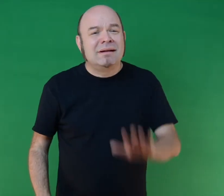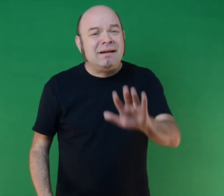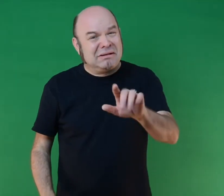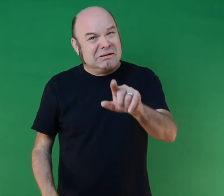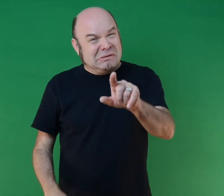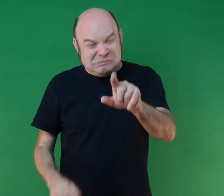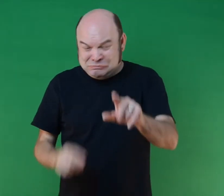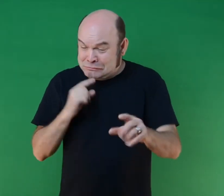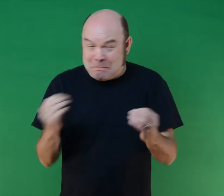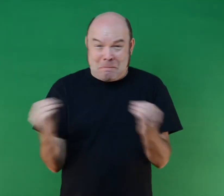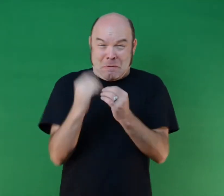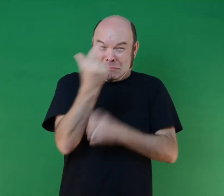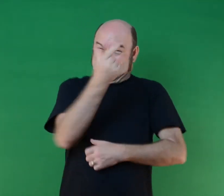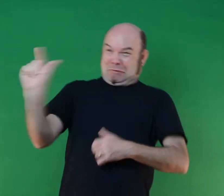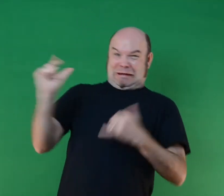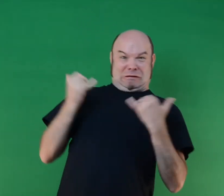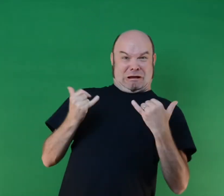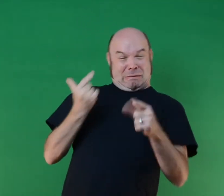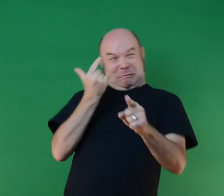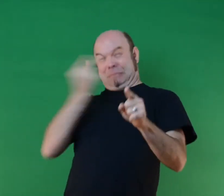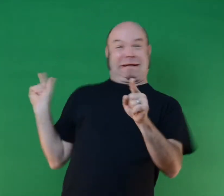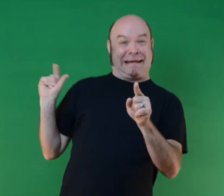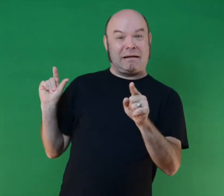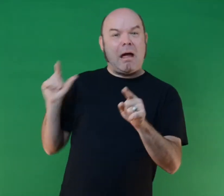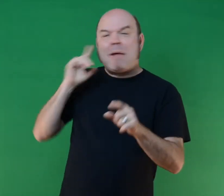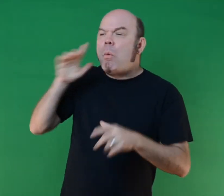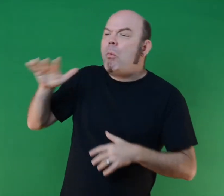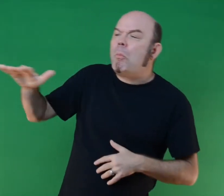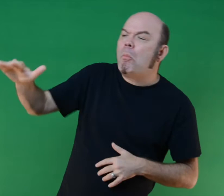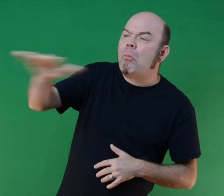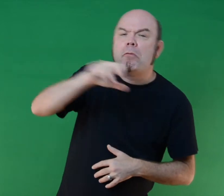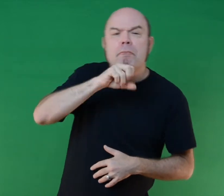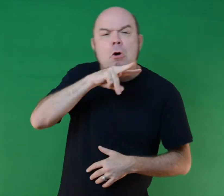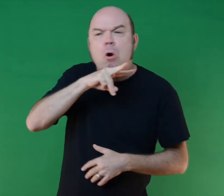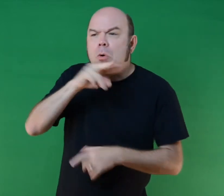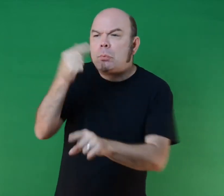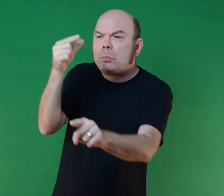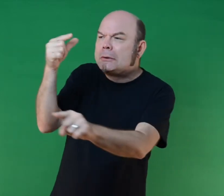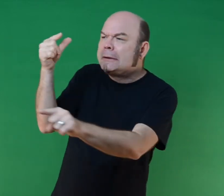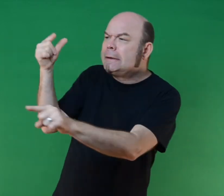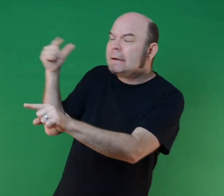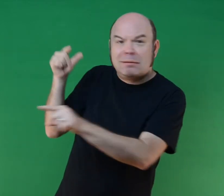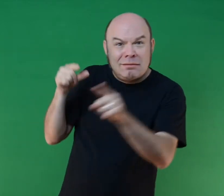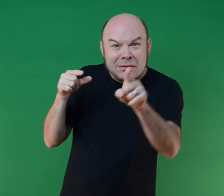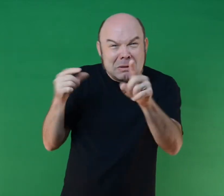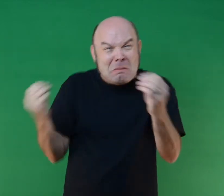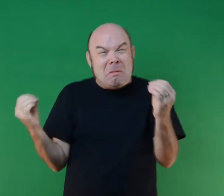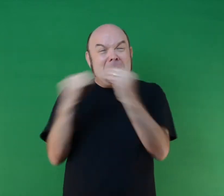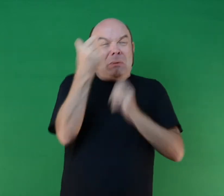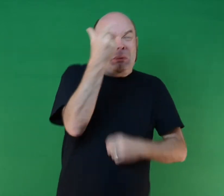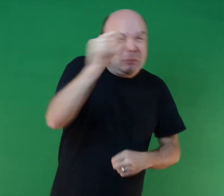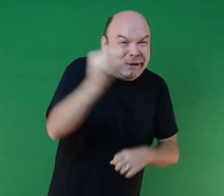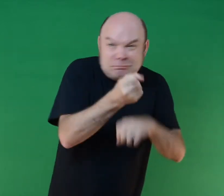"Today you look very green even for a frog," said Toad.